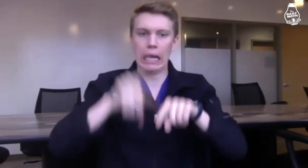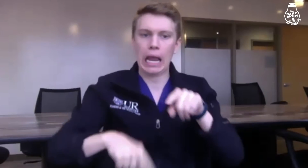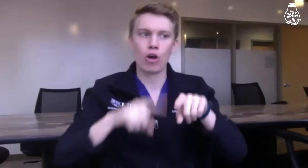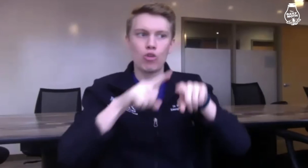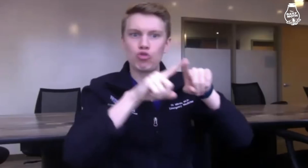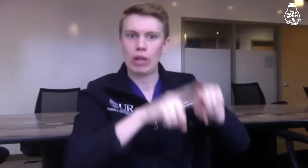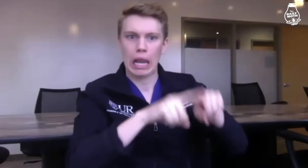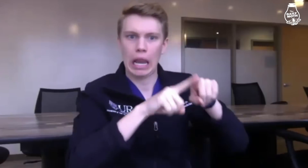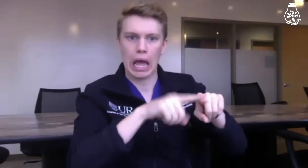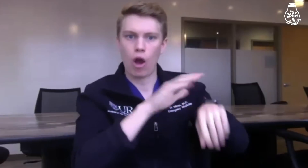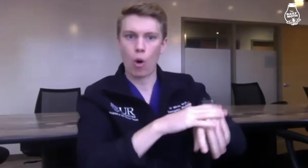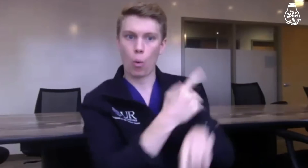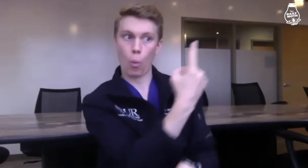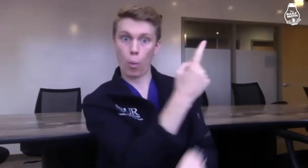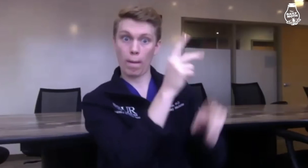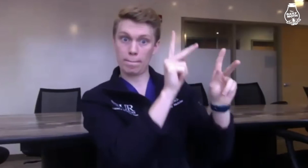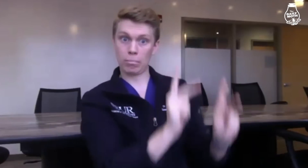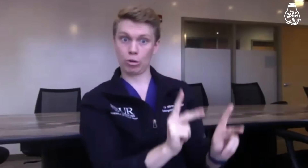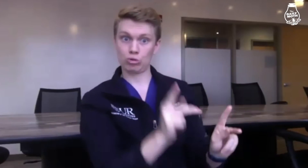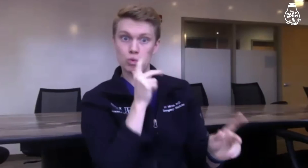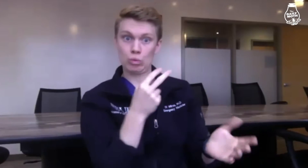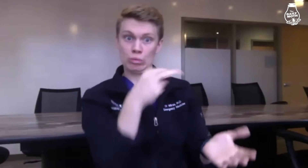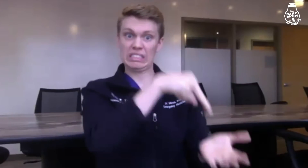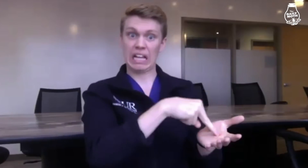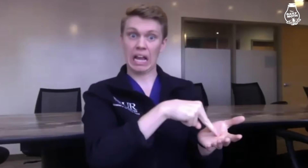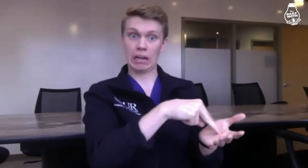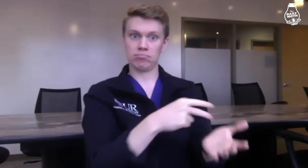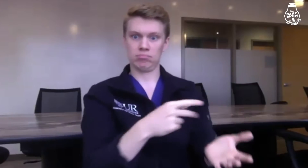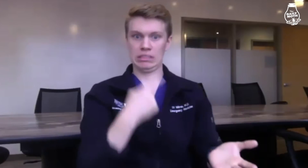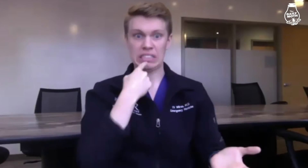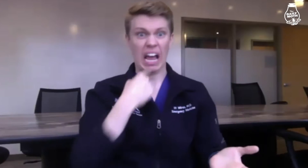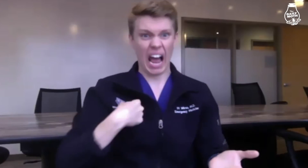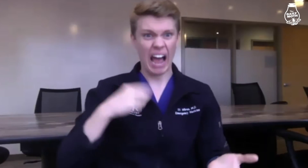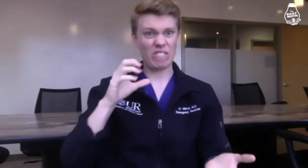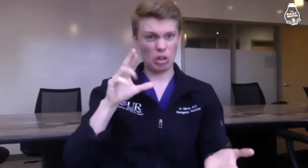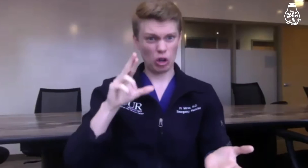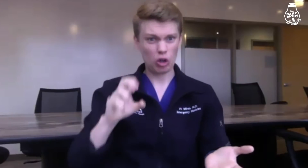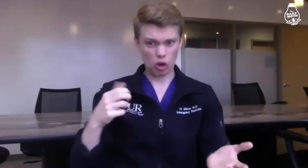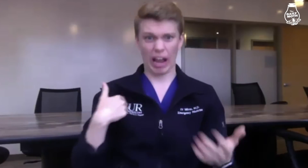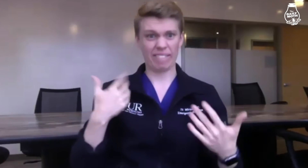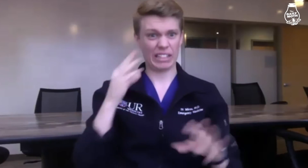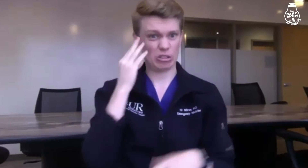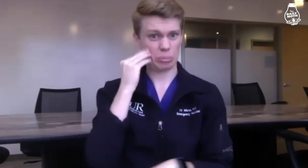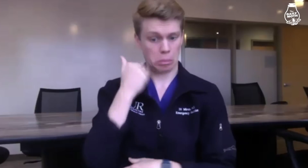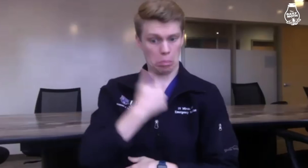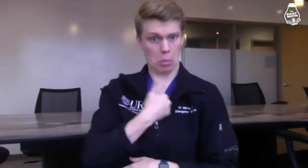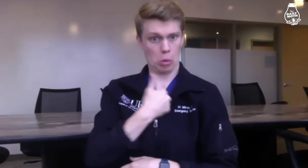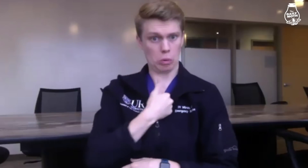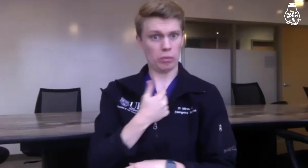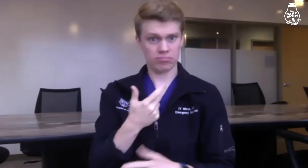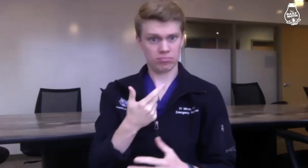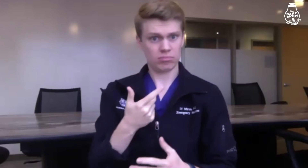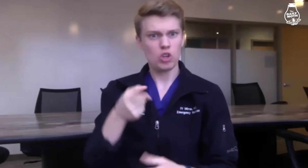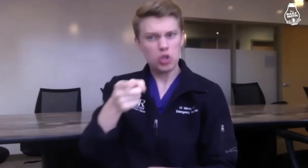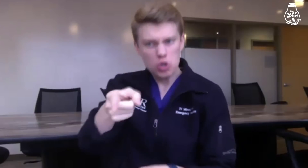I can't rely on one person who is standing up and saying, "I have a cure. I've seen it on firsthand experience.